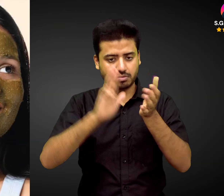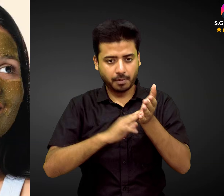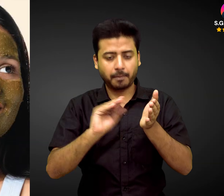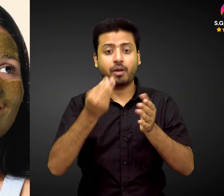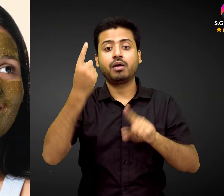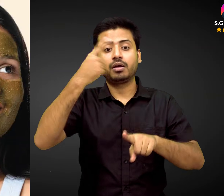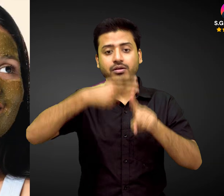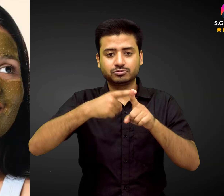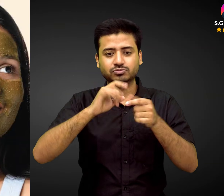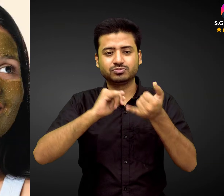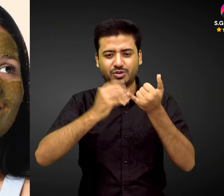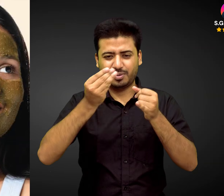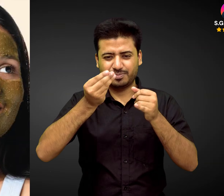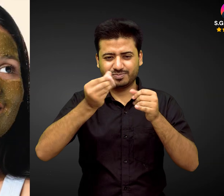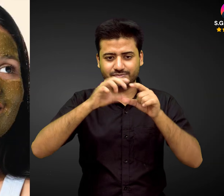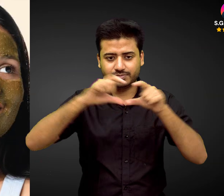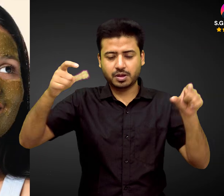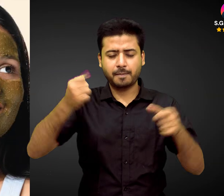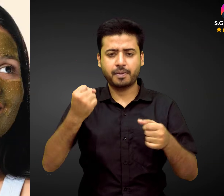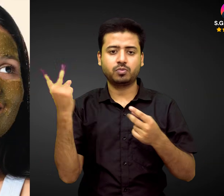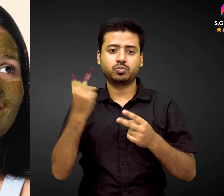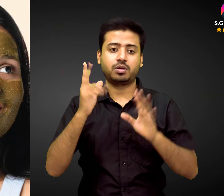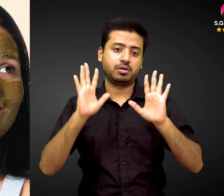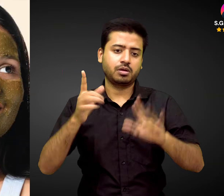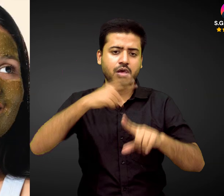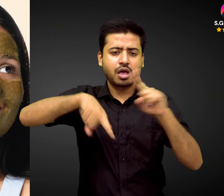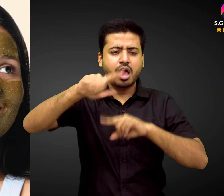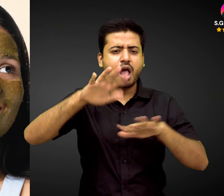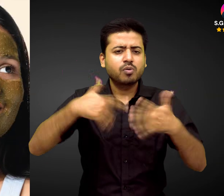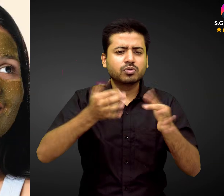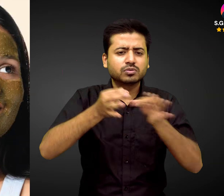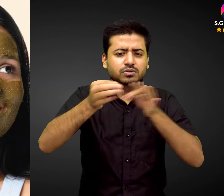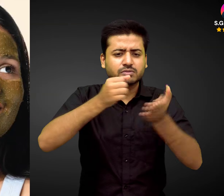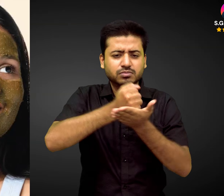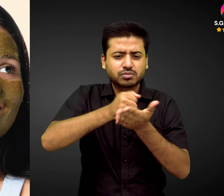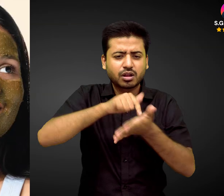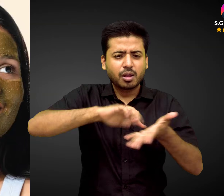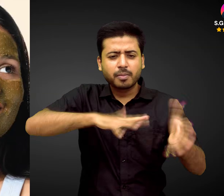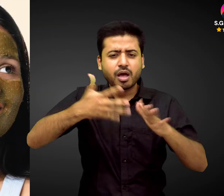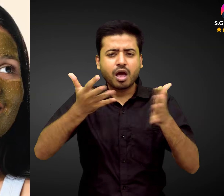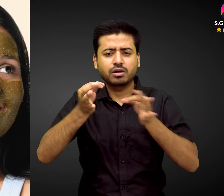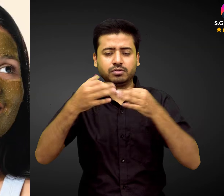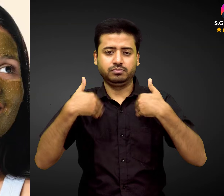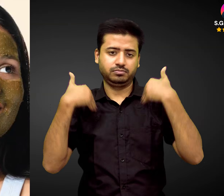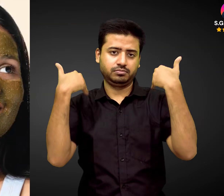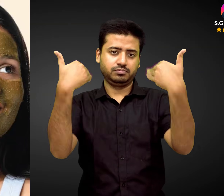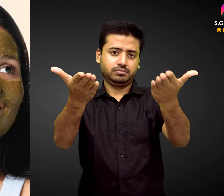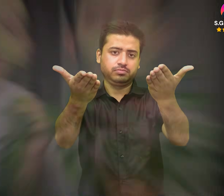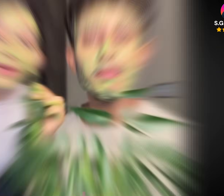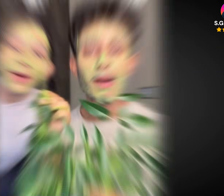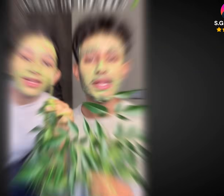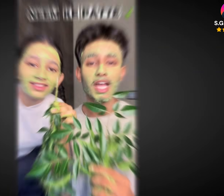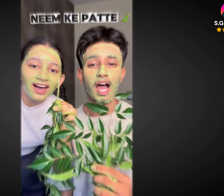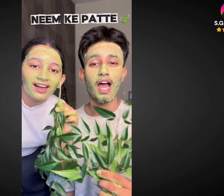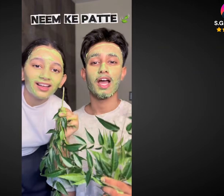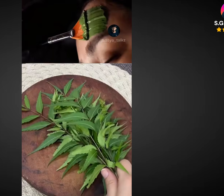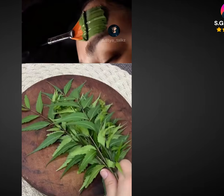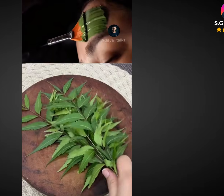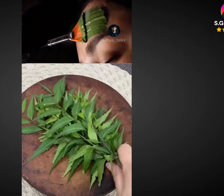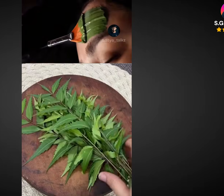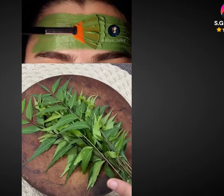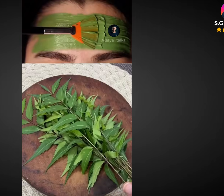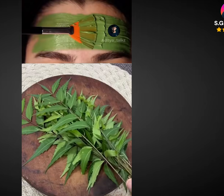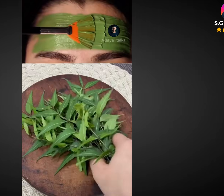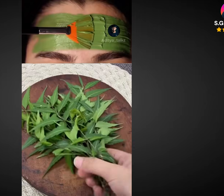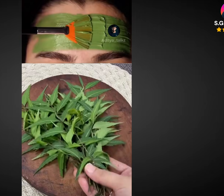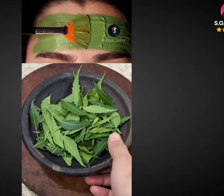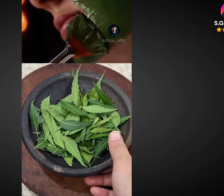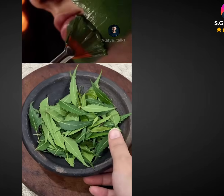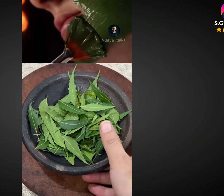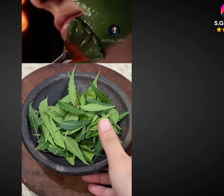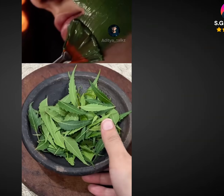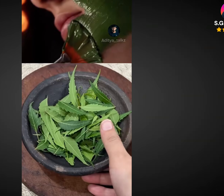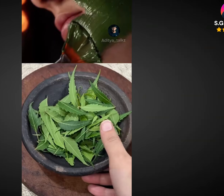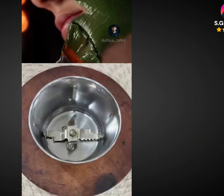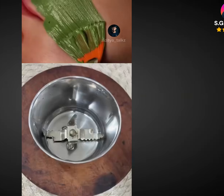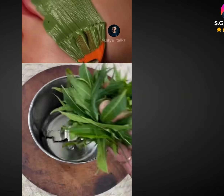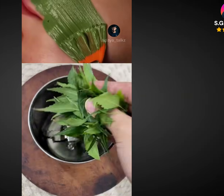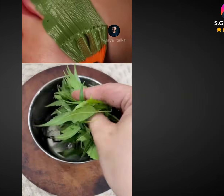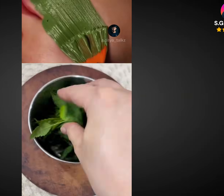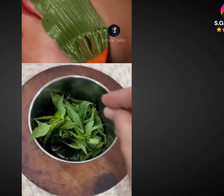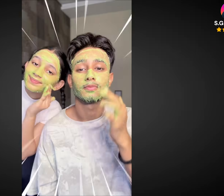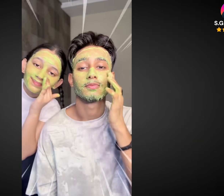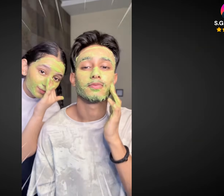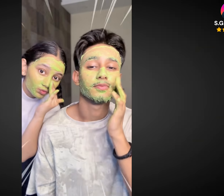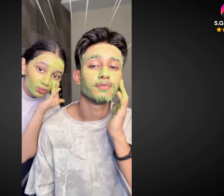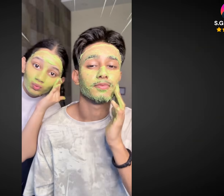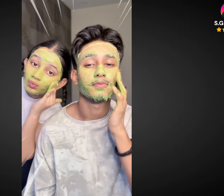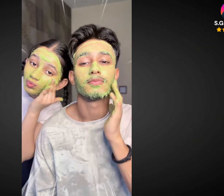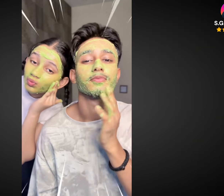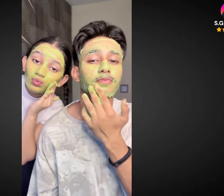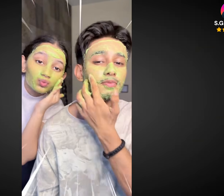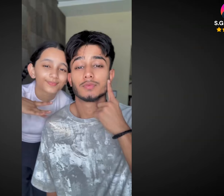even skin tone. The final pillar of this triad is pure homemade aloe vera gel. Vera is universally